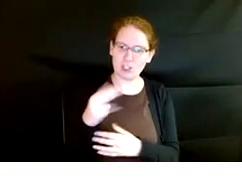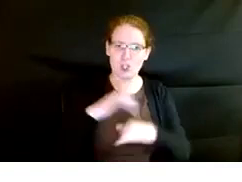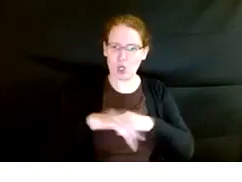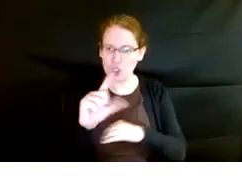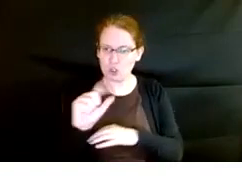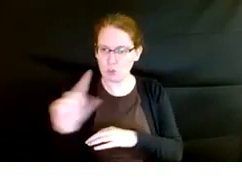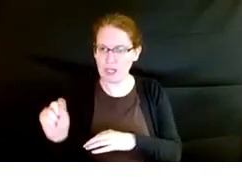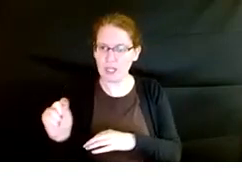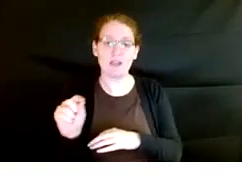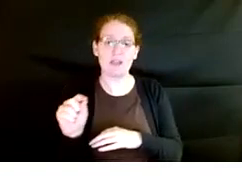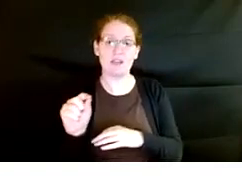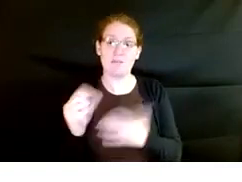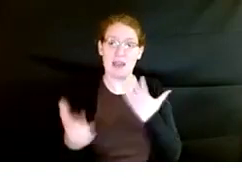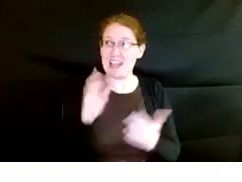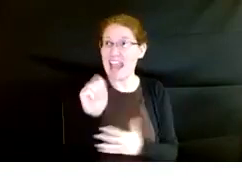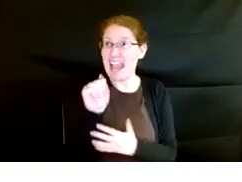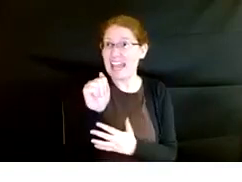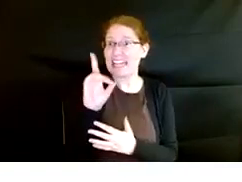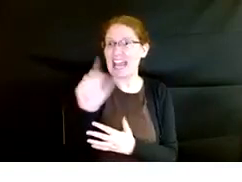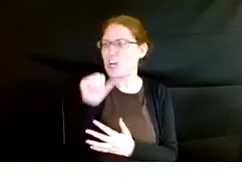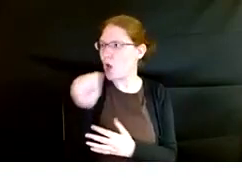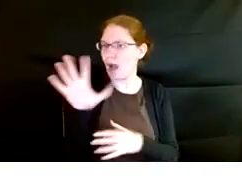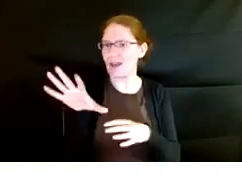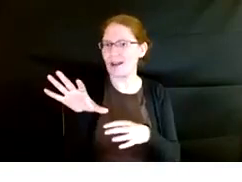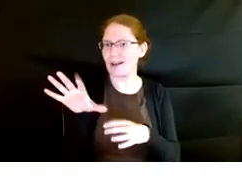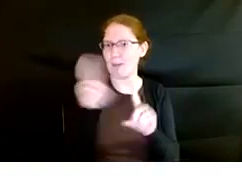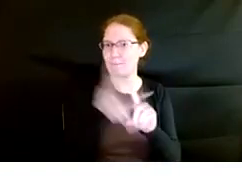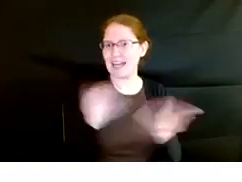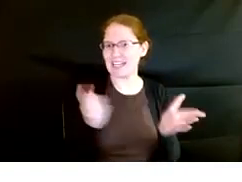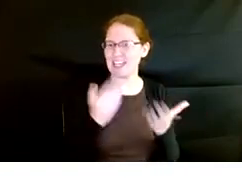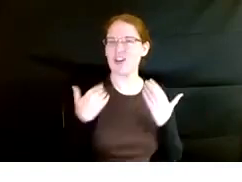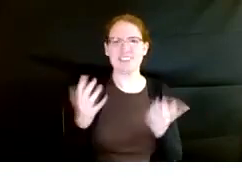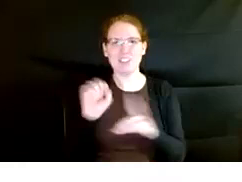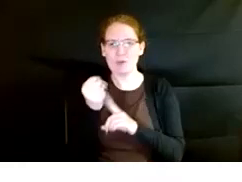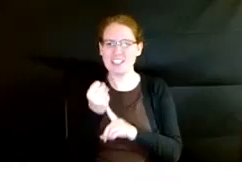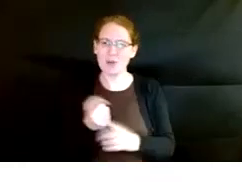didn't really apply in this situation, it's new... it was an emergency so the ADA did not apply and and